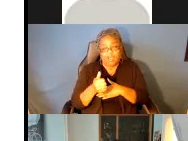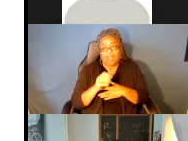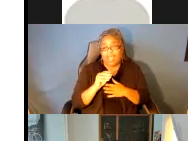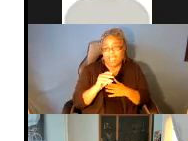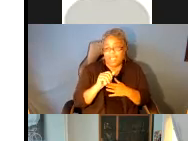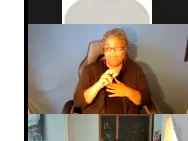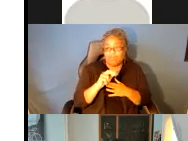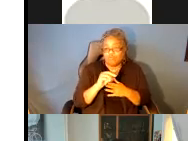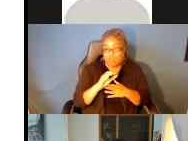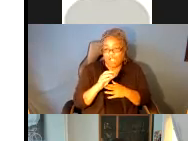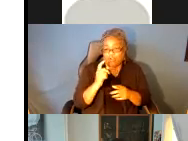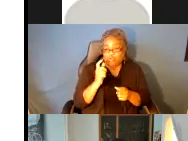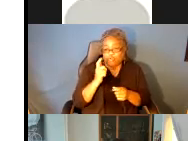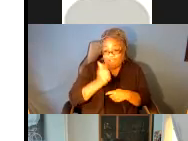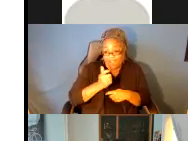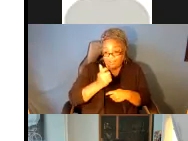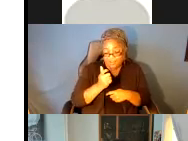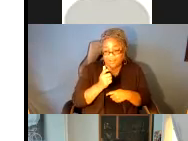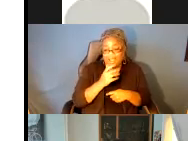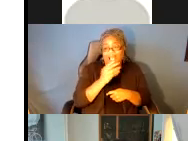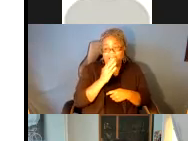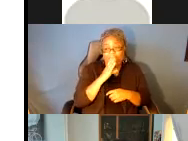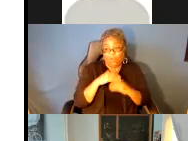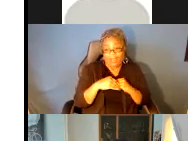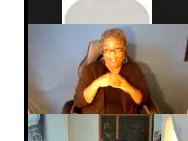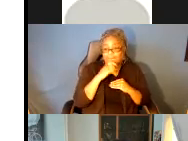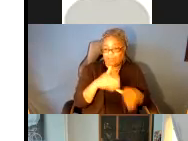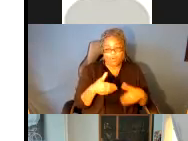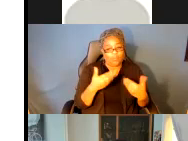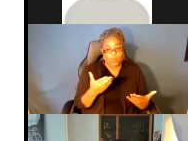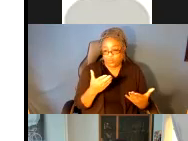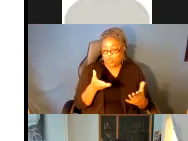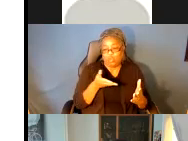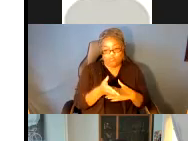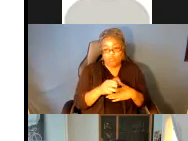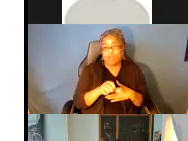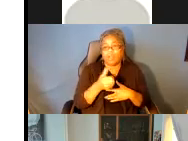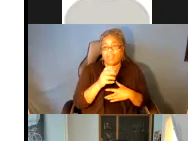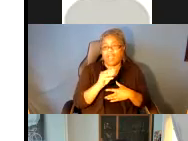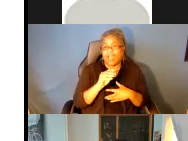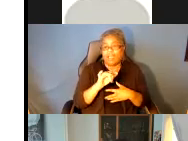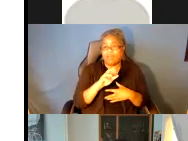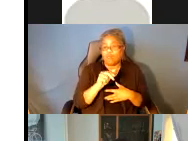and I would also add is not proposed in another MRAC grant. And as long as it falls